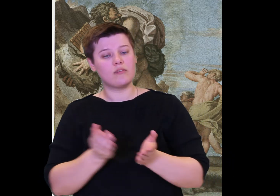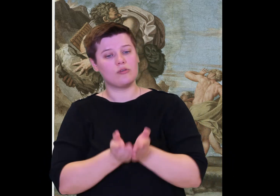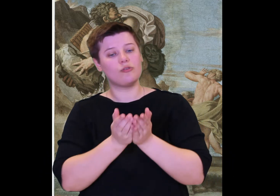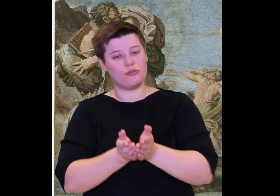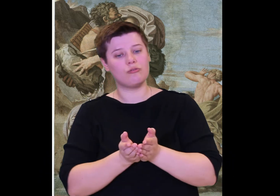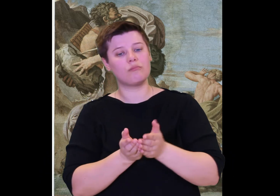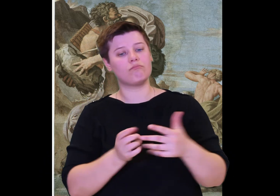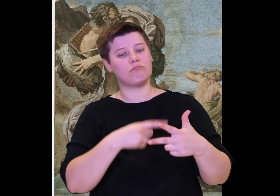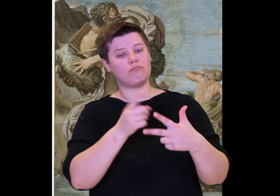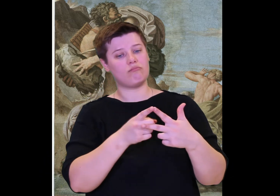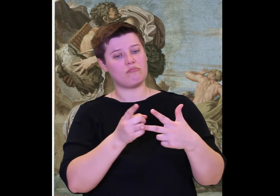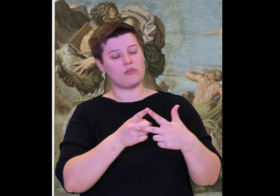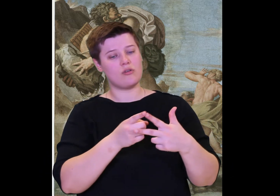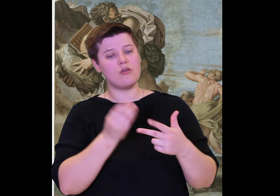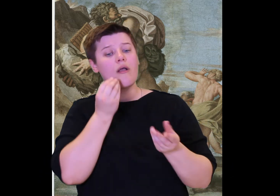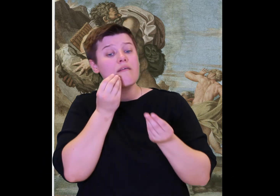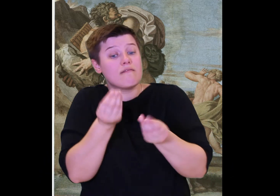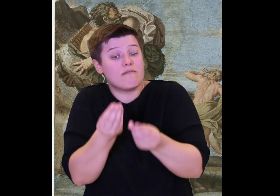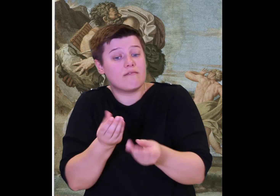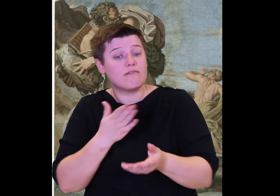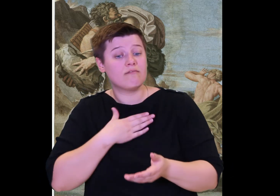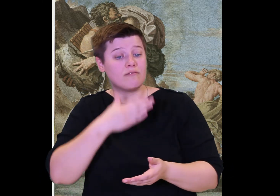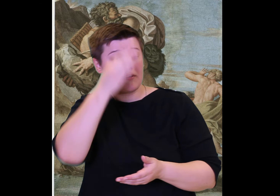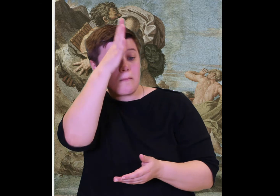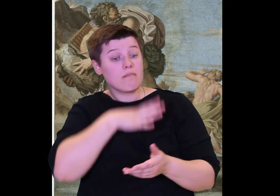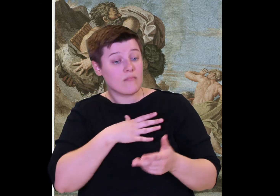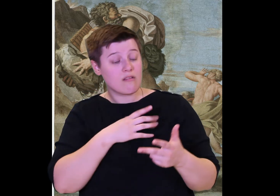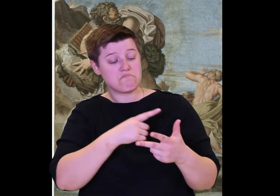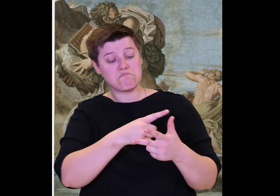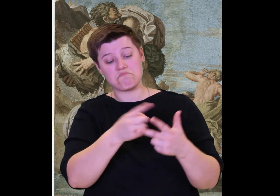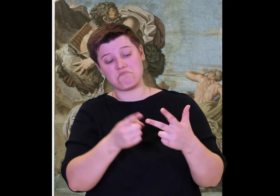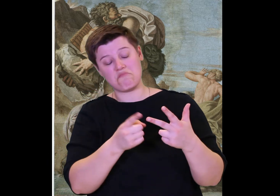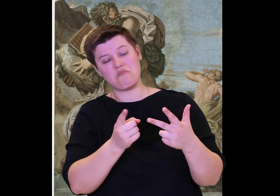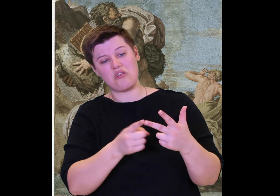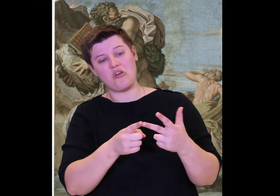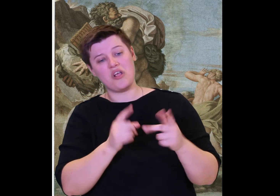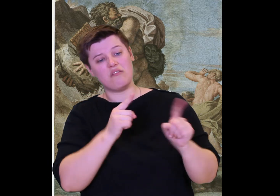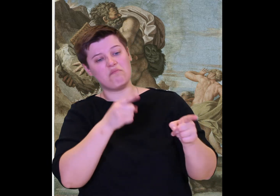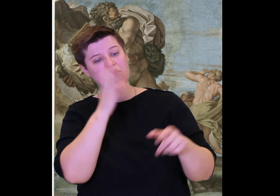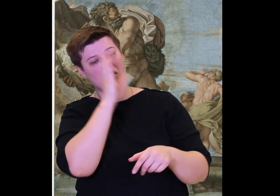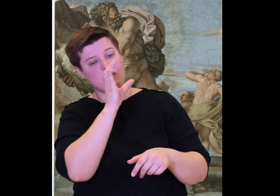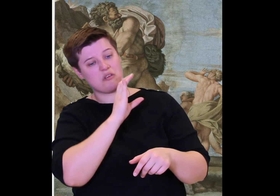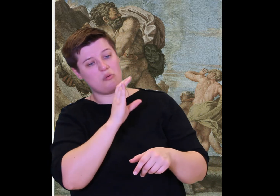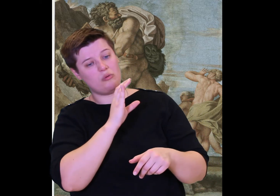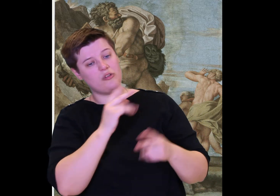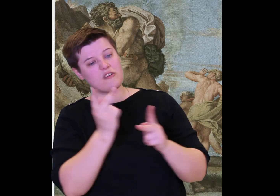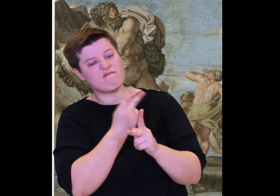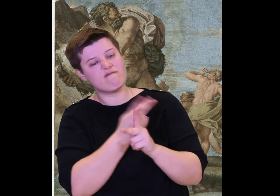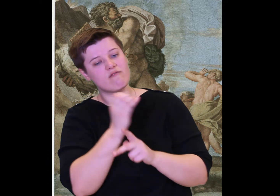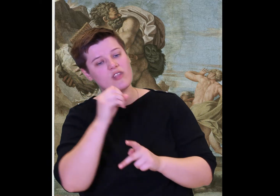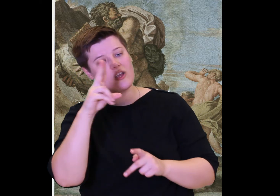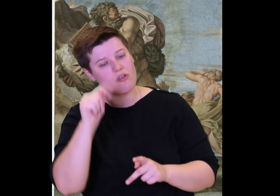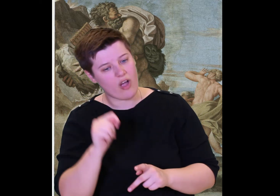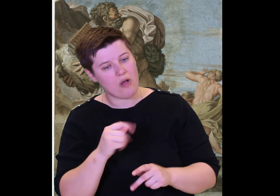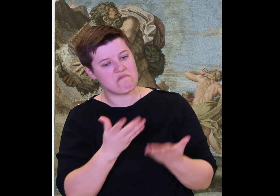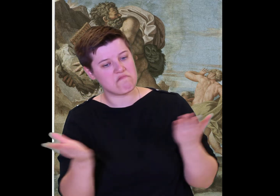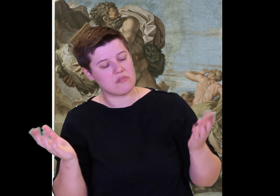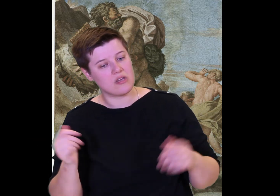I climbed up to a crag, and I saw smoke rising from Circe's palace, from the